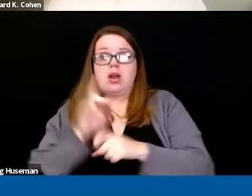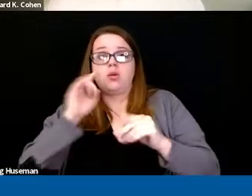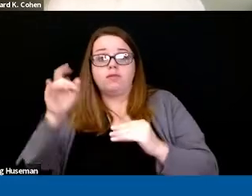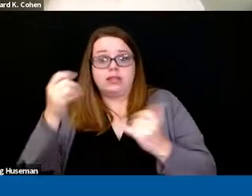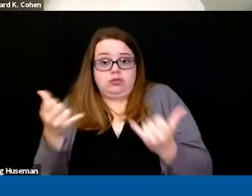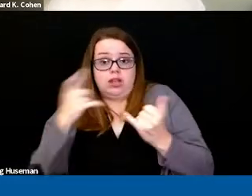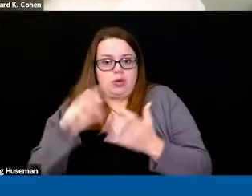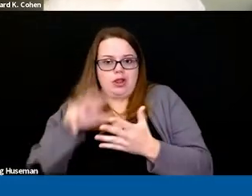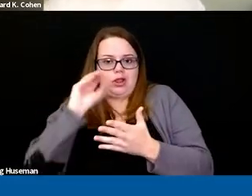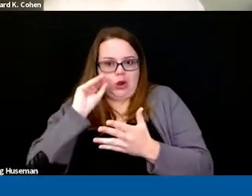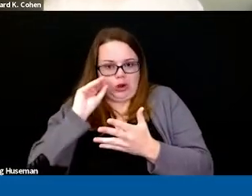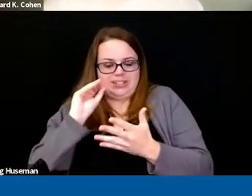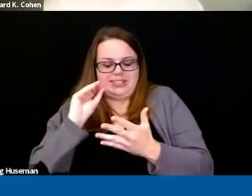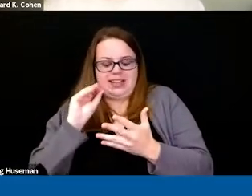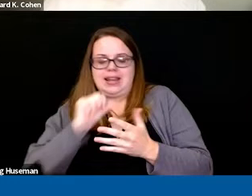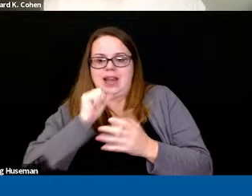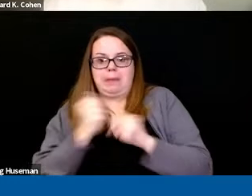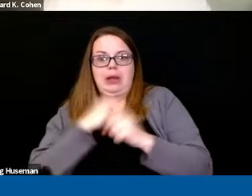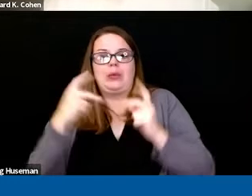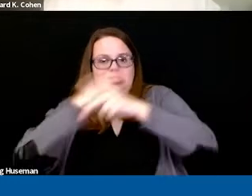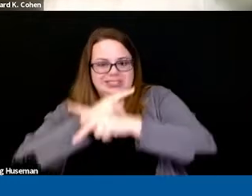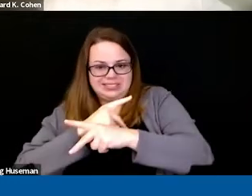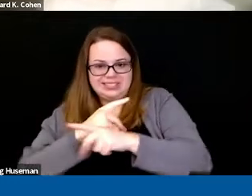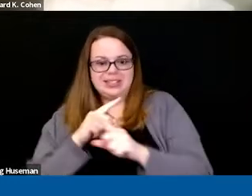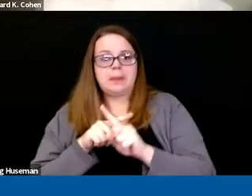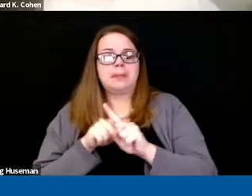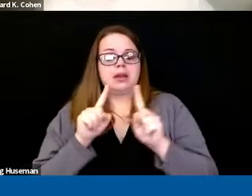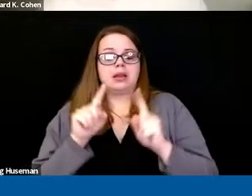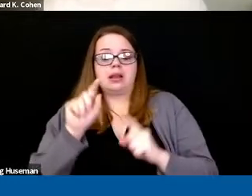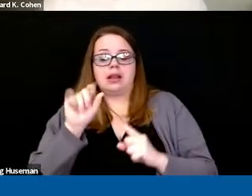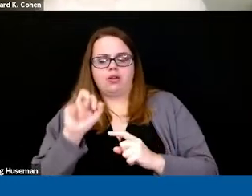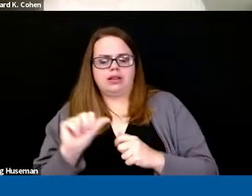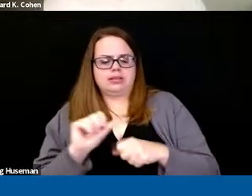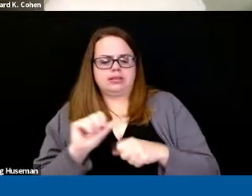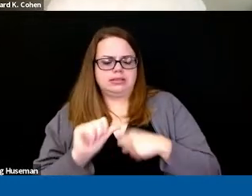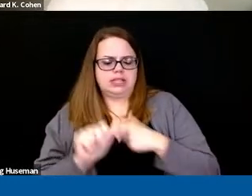to not contribute to making things worse. So if ARIA is dangerous, why am I here talking about it?